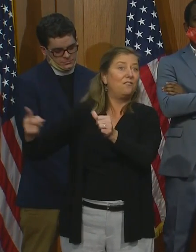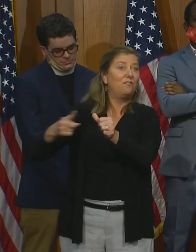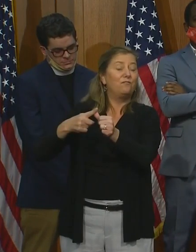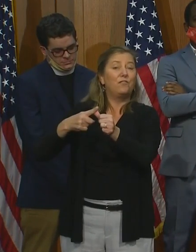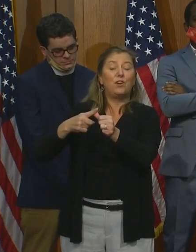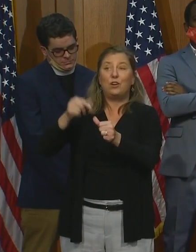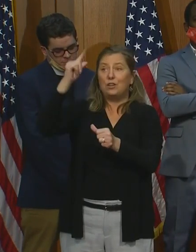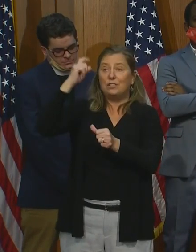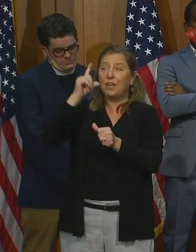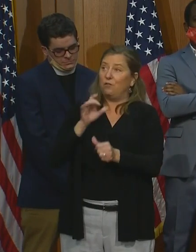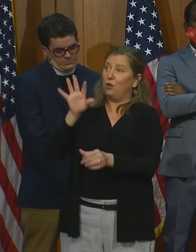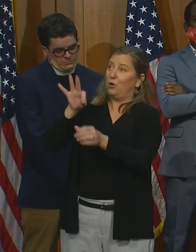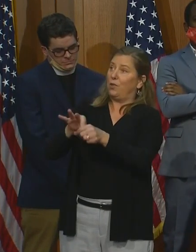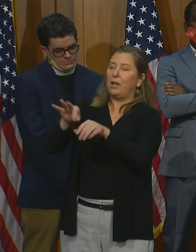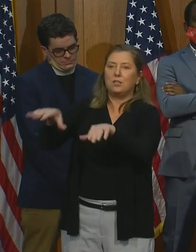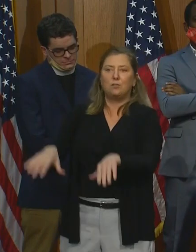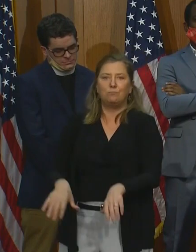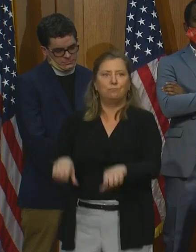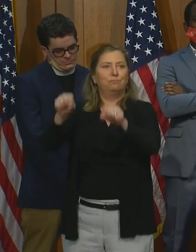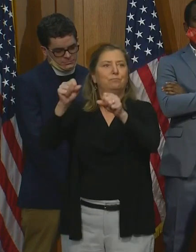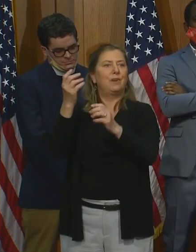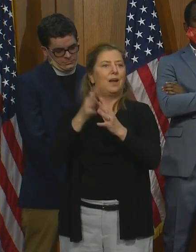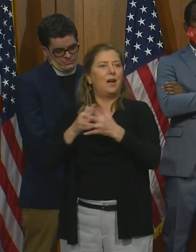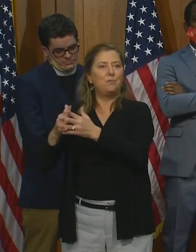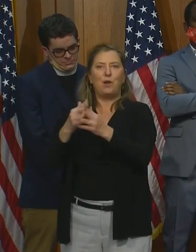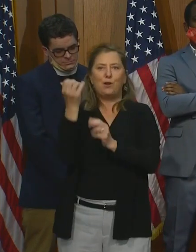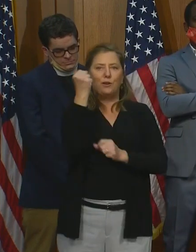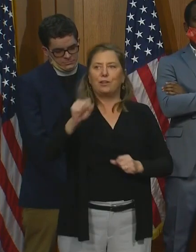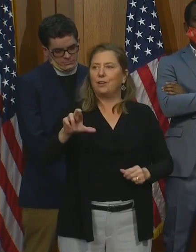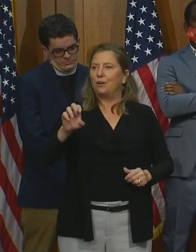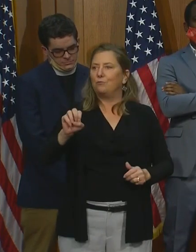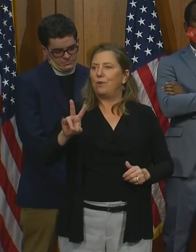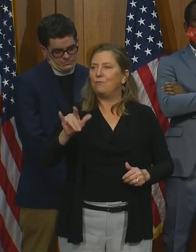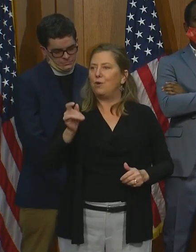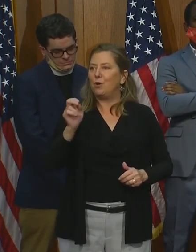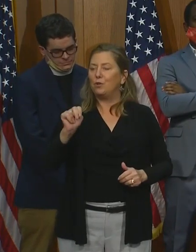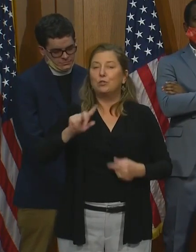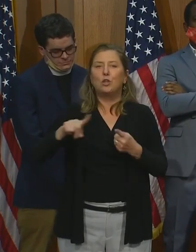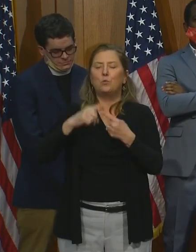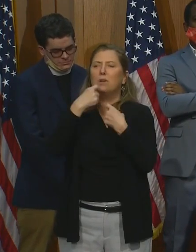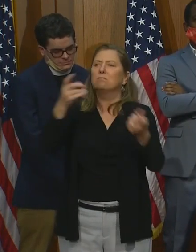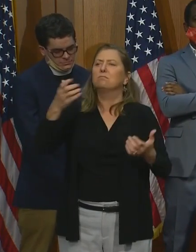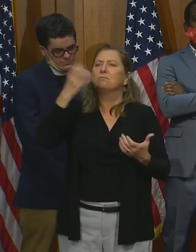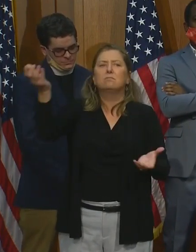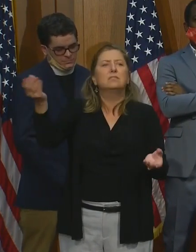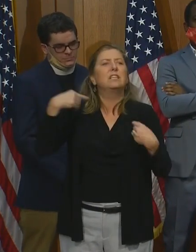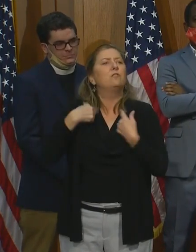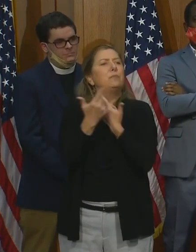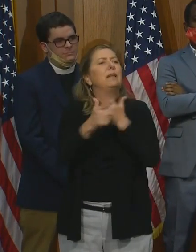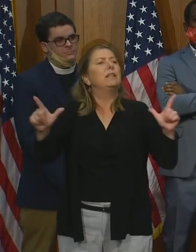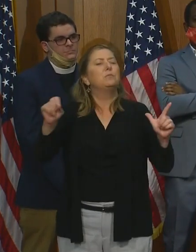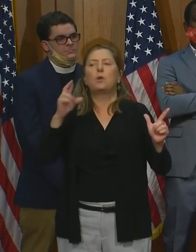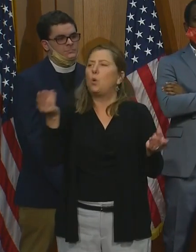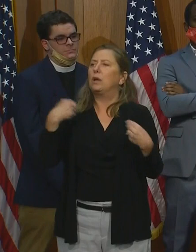HERE VIRGINIA'S FIRST ELECTED GOVERNOR HELP LAUNCH THE